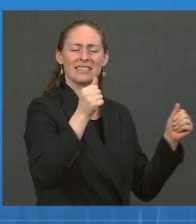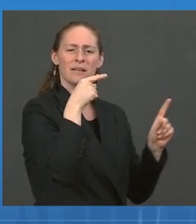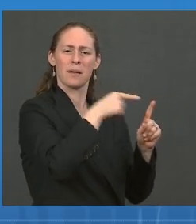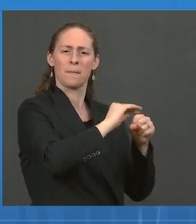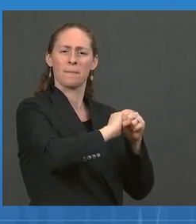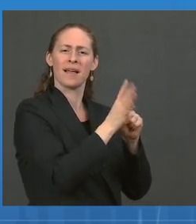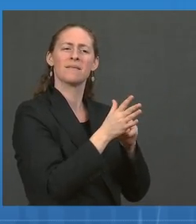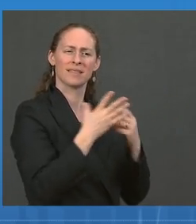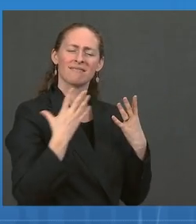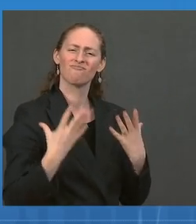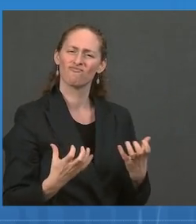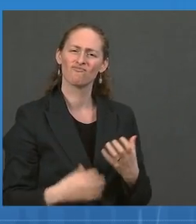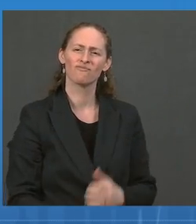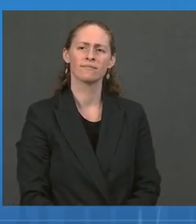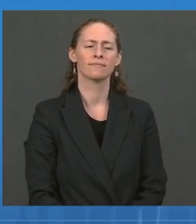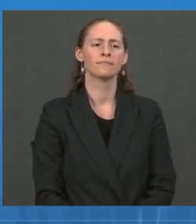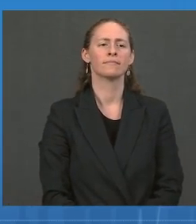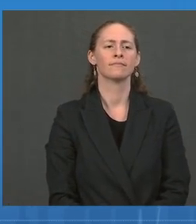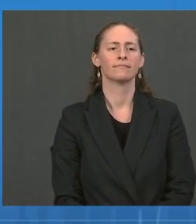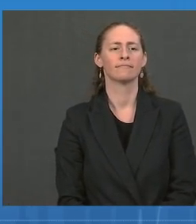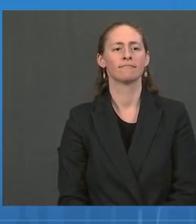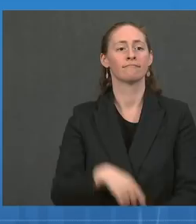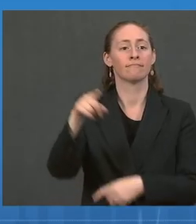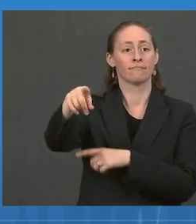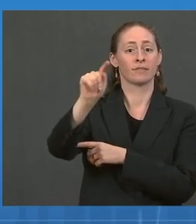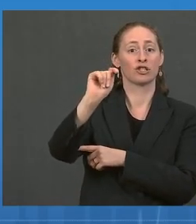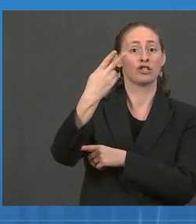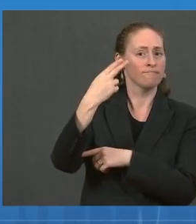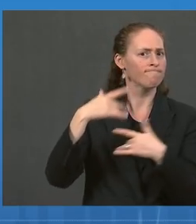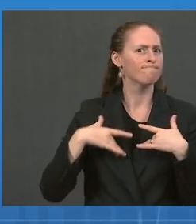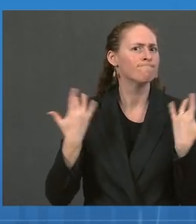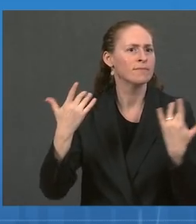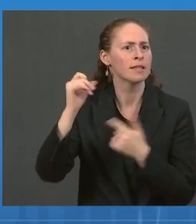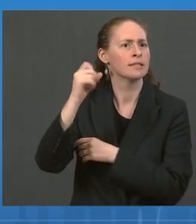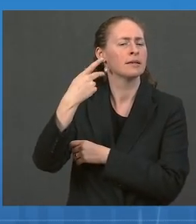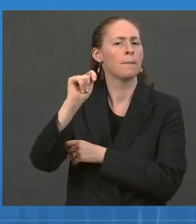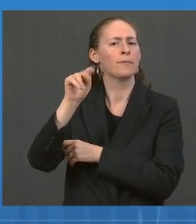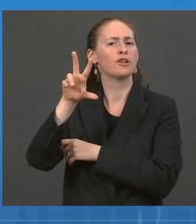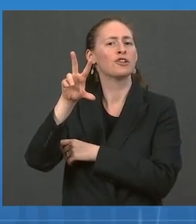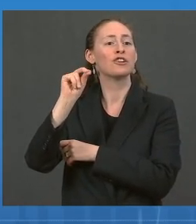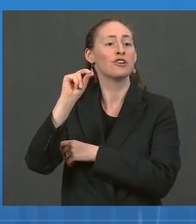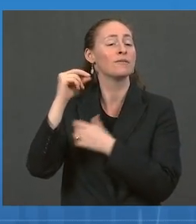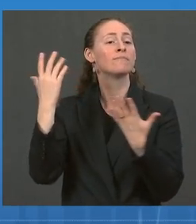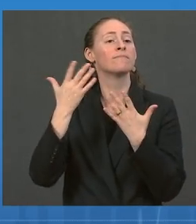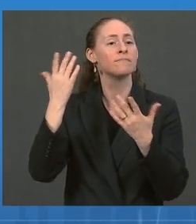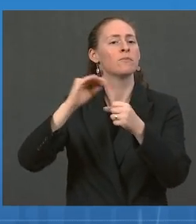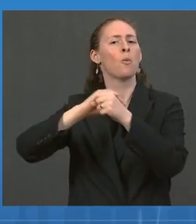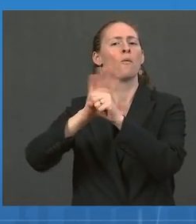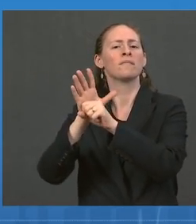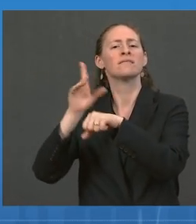This coming Thursday, on September 30th, our COVID-19 Health Equity Task Force, established by President Biden